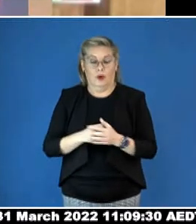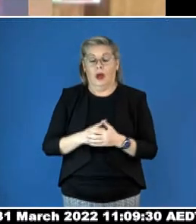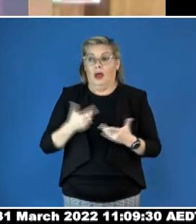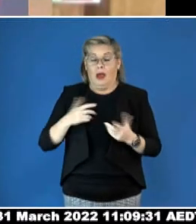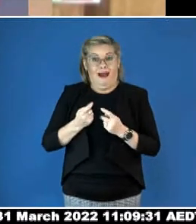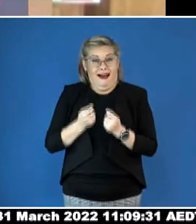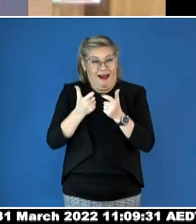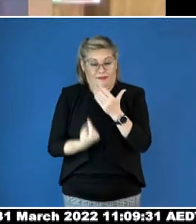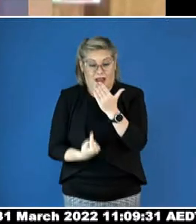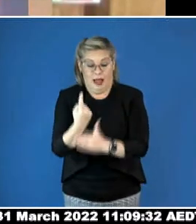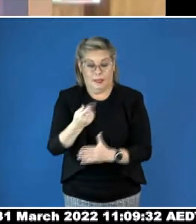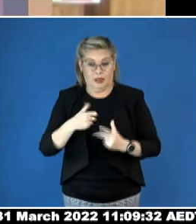we had a meeting with the centre the next Monday.